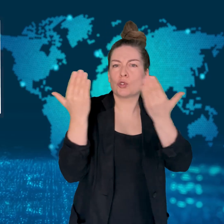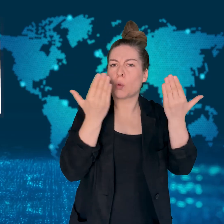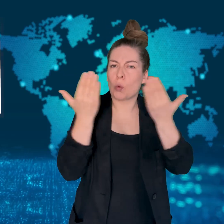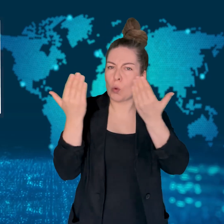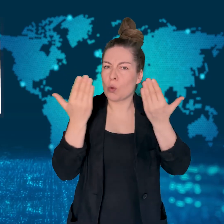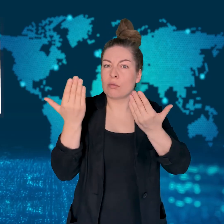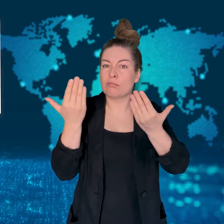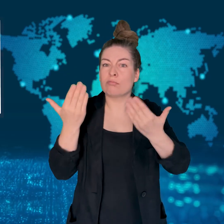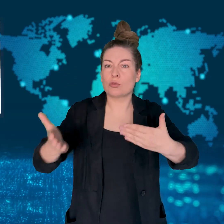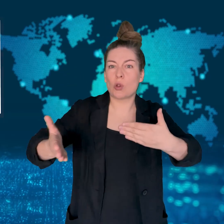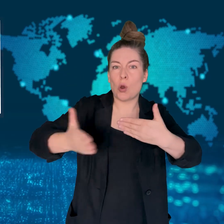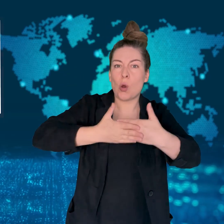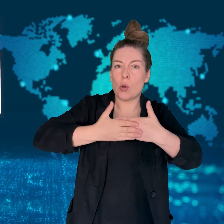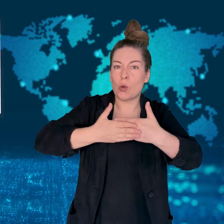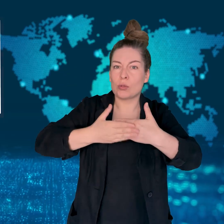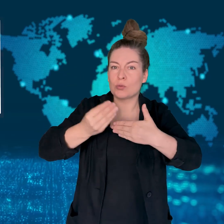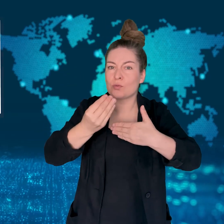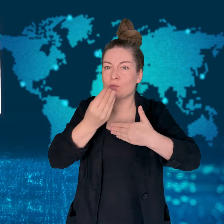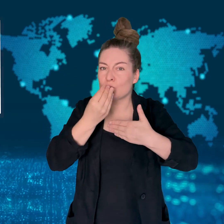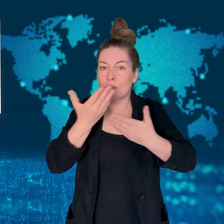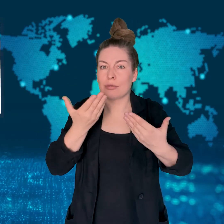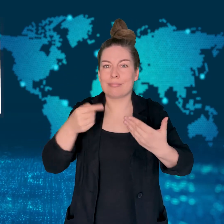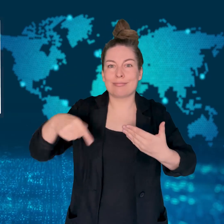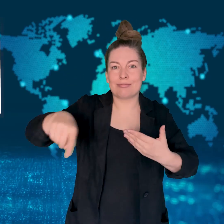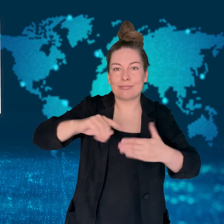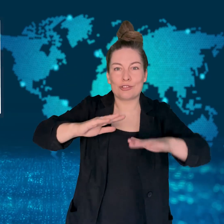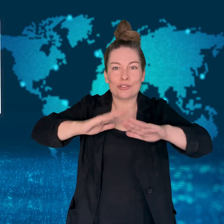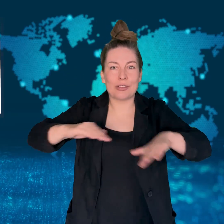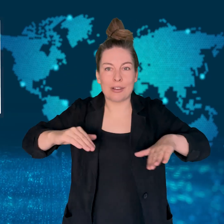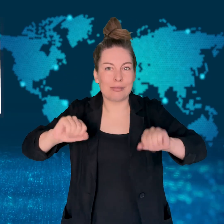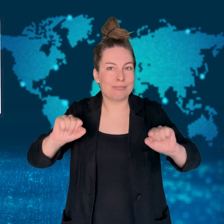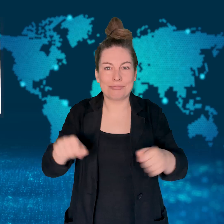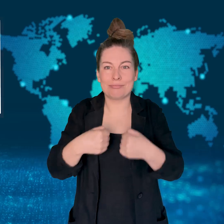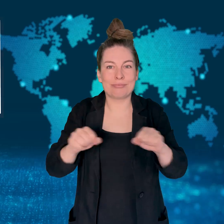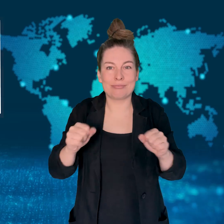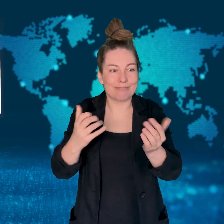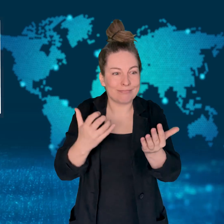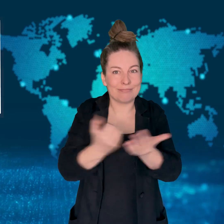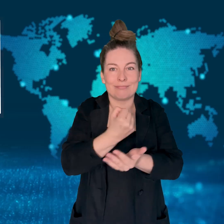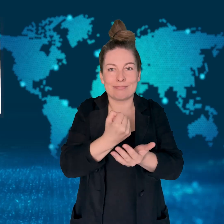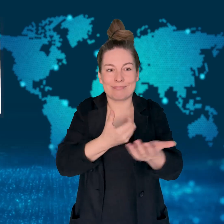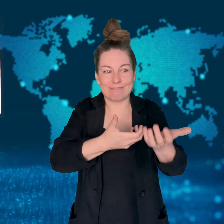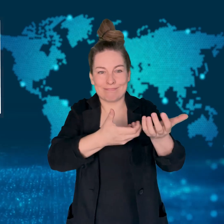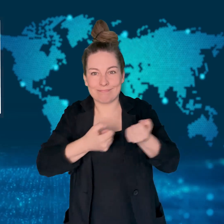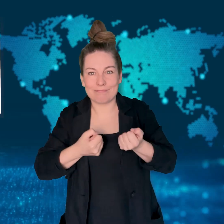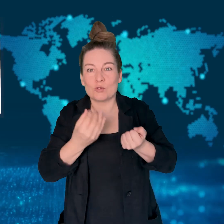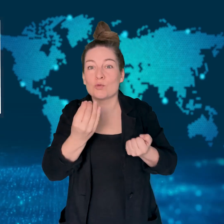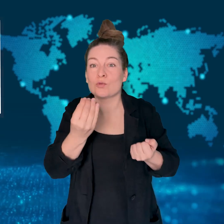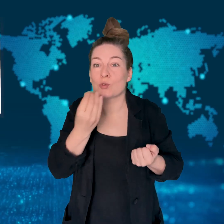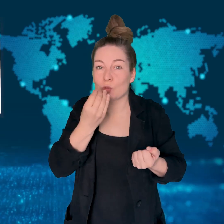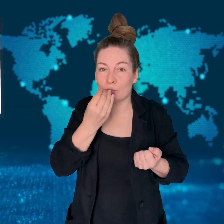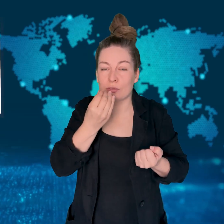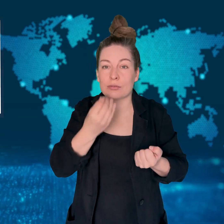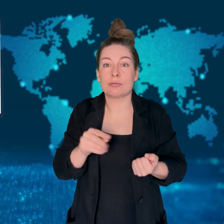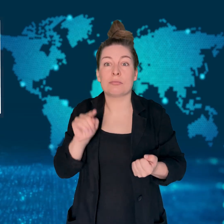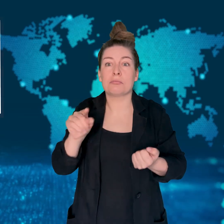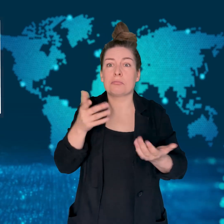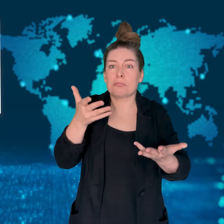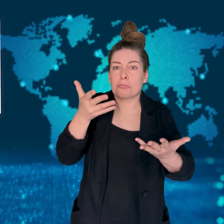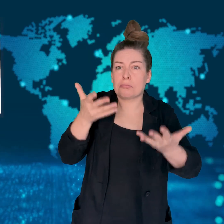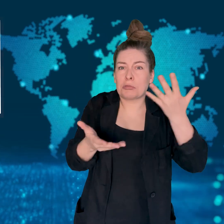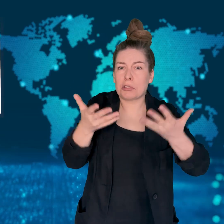One video showed a man trying to flee a restaurant with a bag of food.